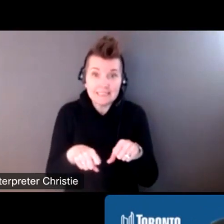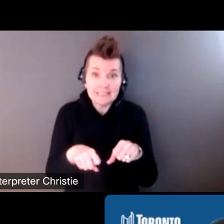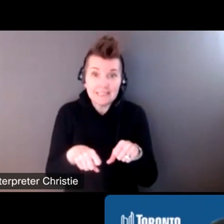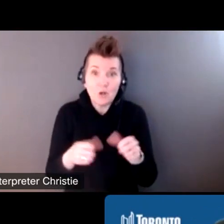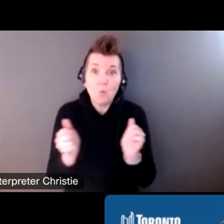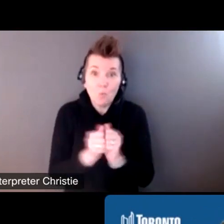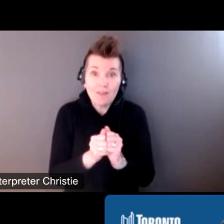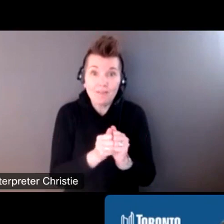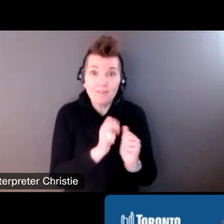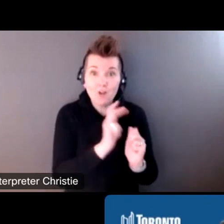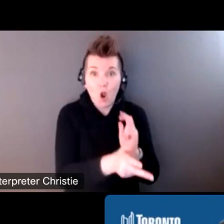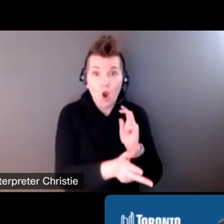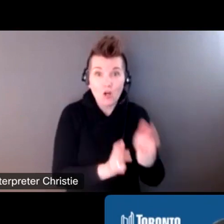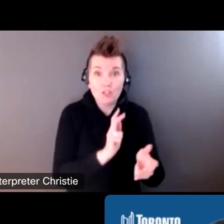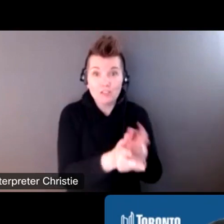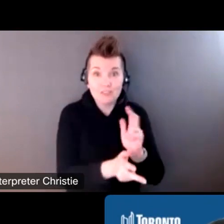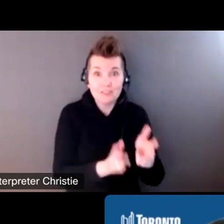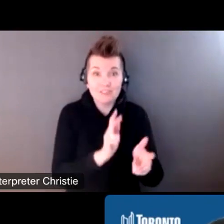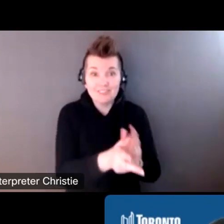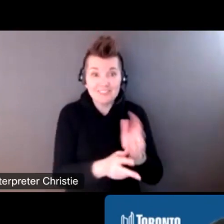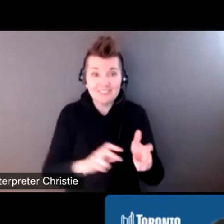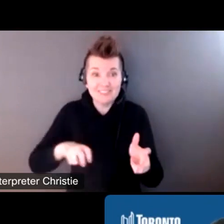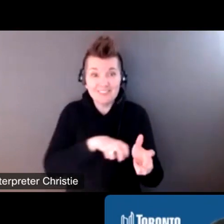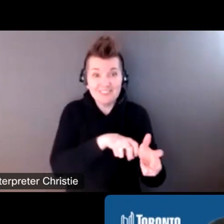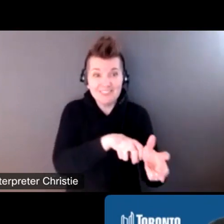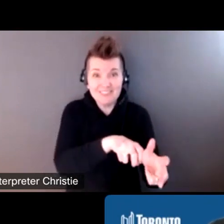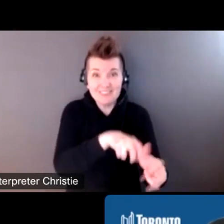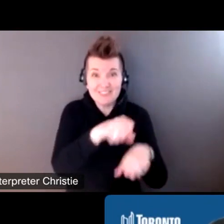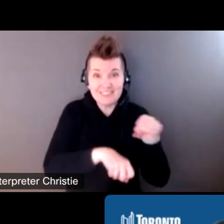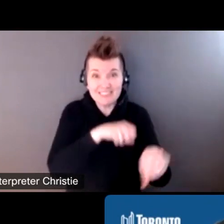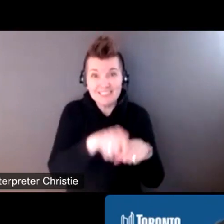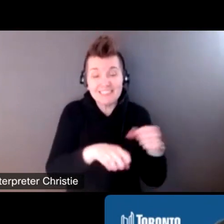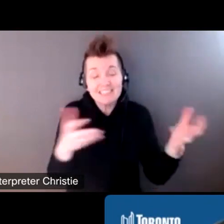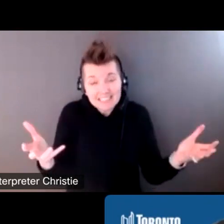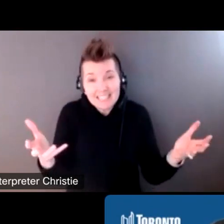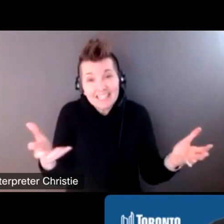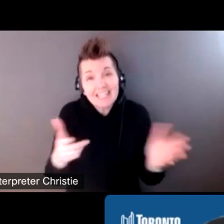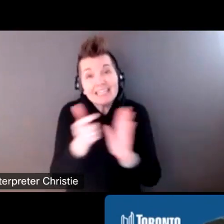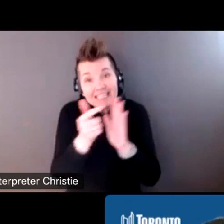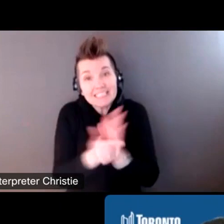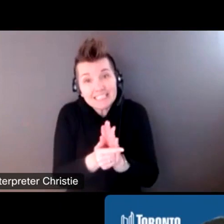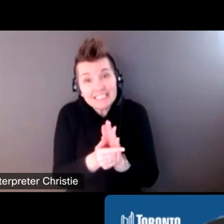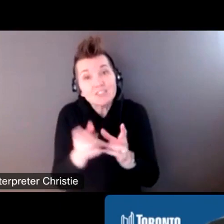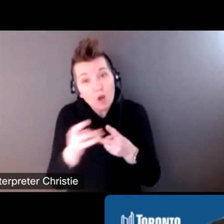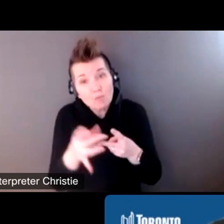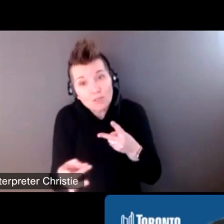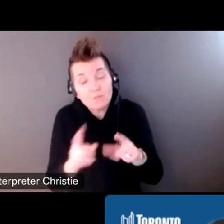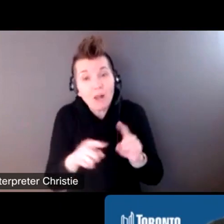On the flipside, we totally recognize that with all the construction capacity that's been removed from the road network,